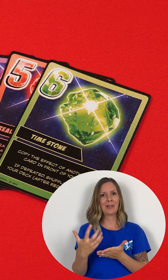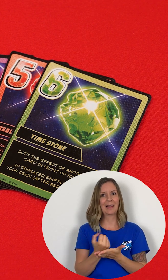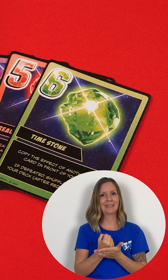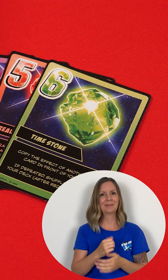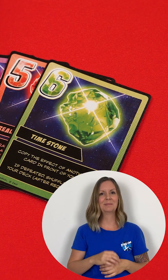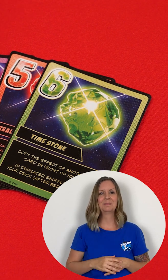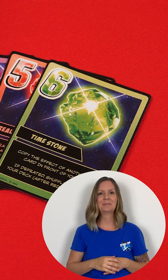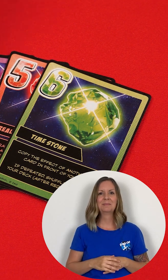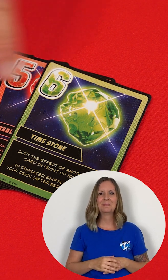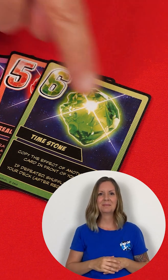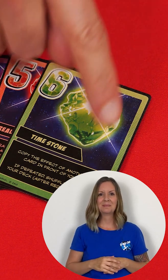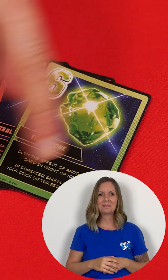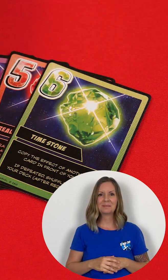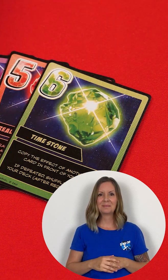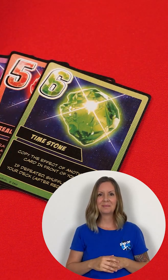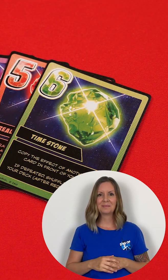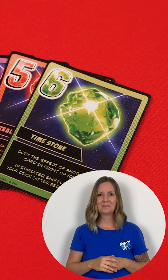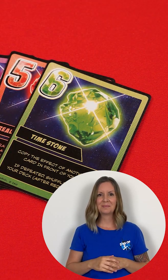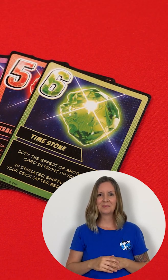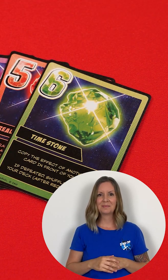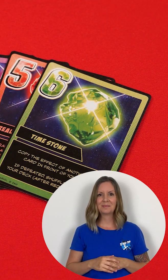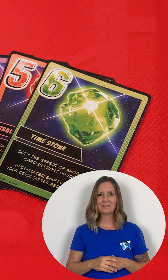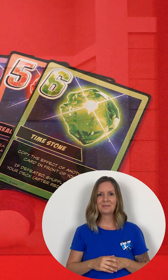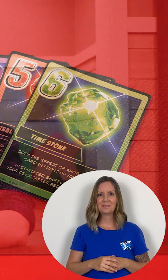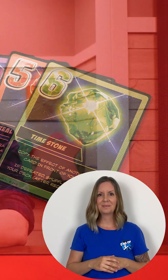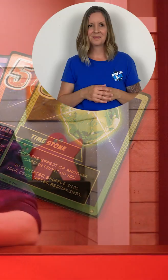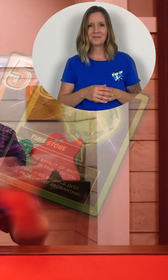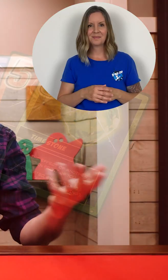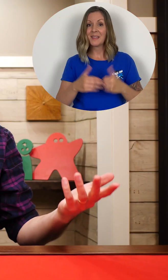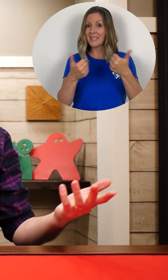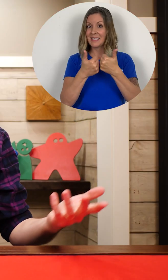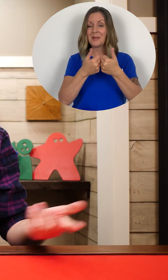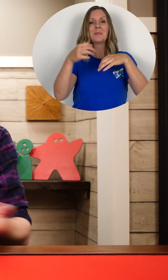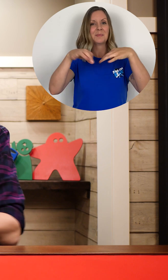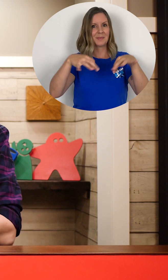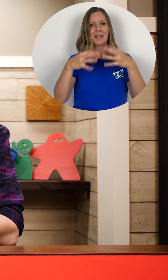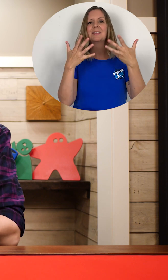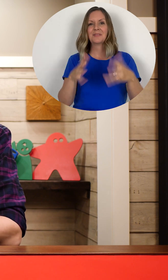he ever gathers all 6 of the Infinity Stones. And that’s how to play Infinity Gauntlet: